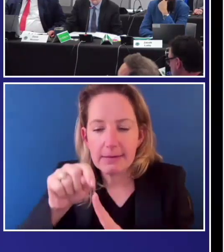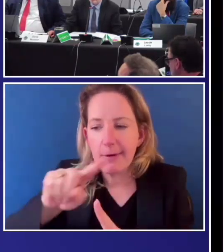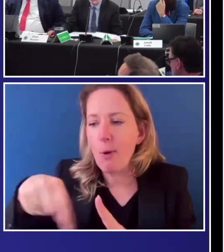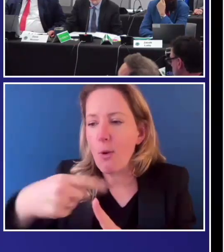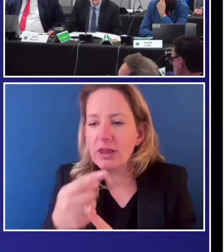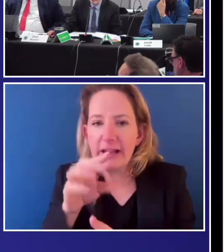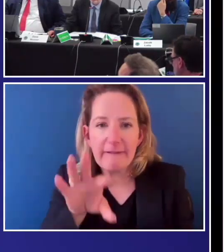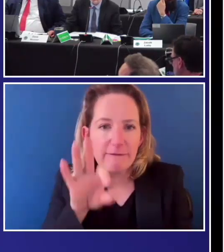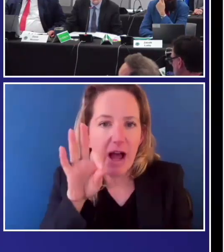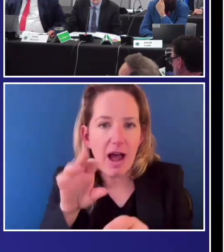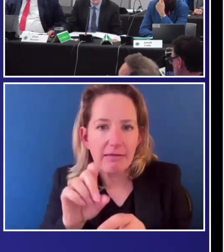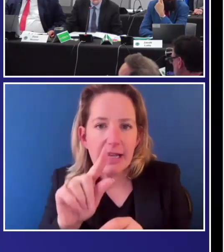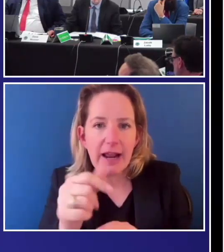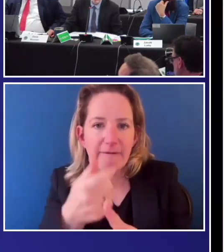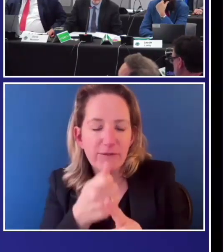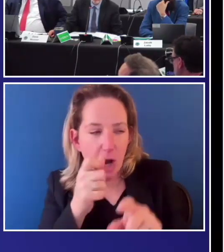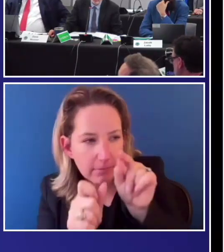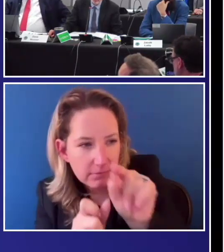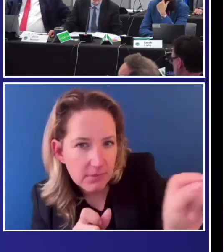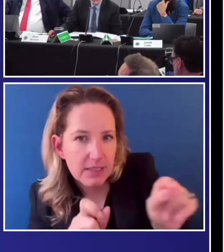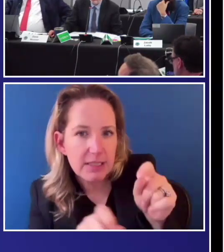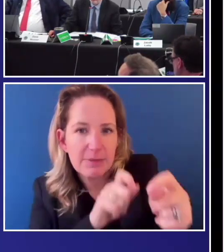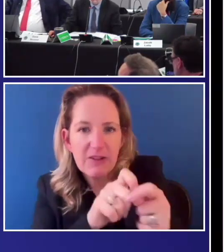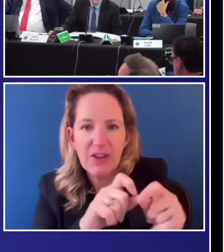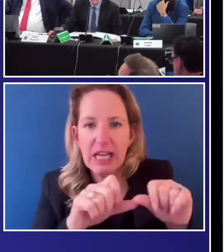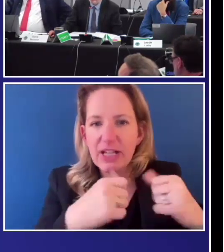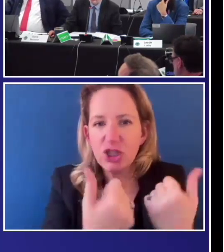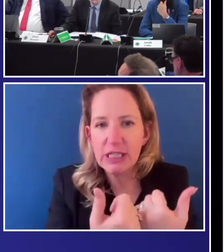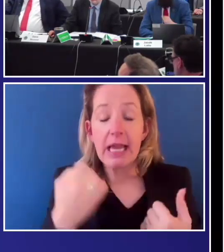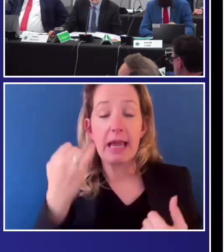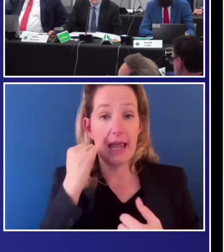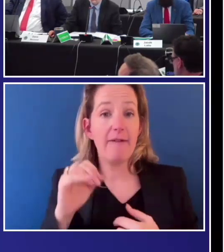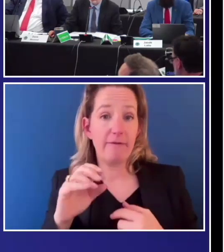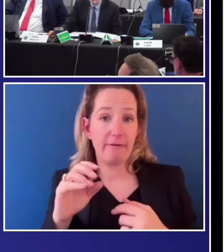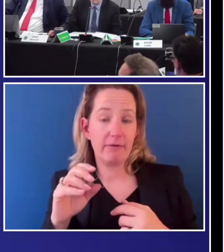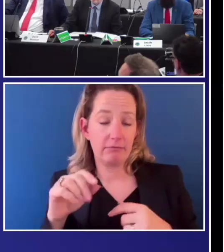certain agency if the Department determines that, that's the best way to approach it.